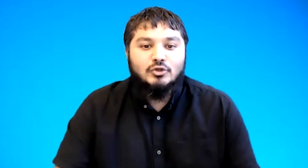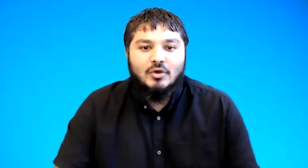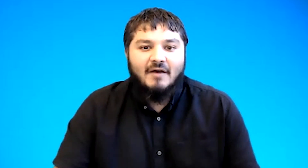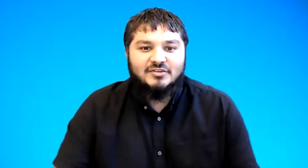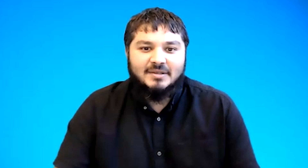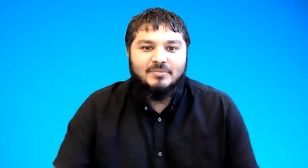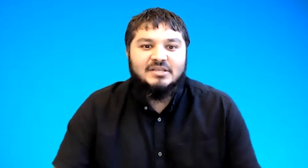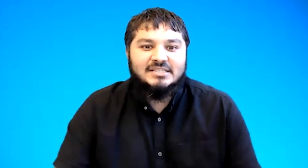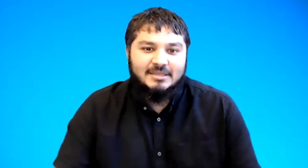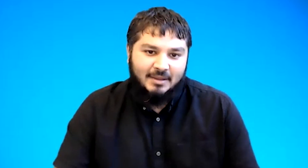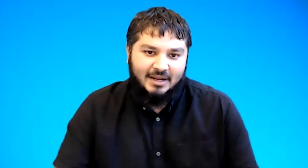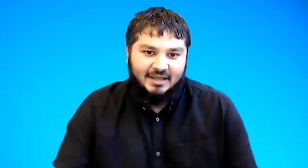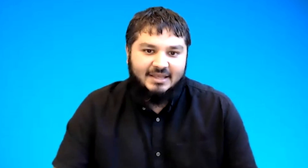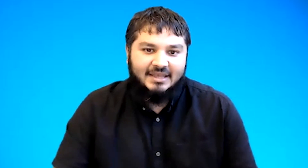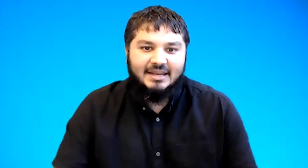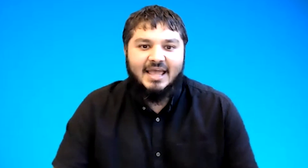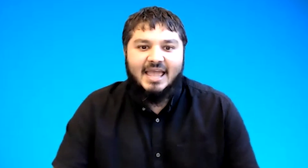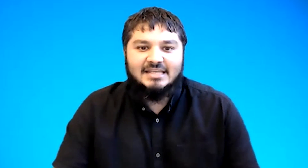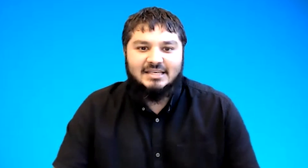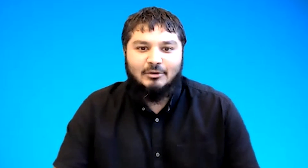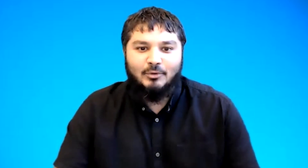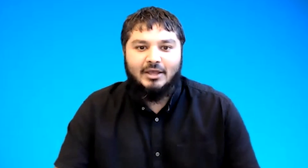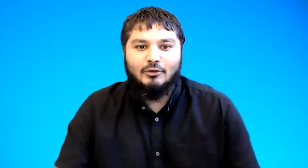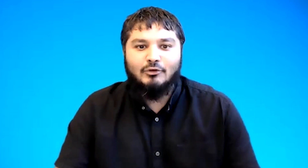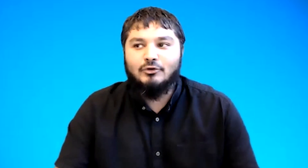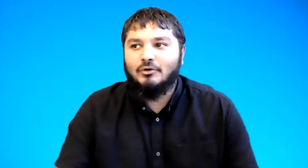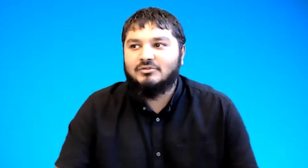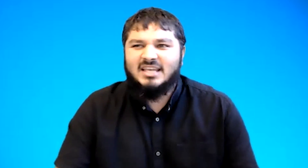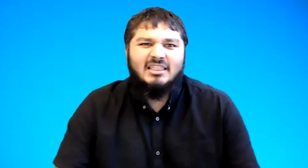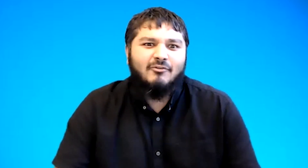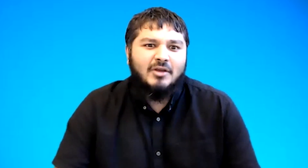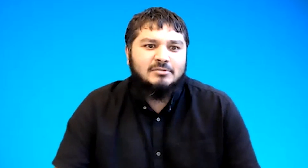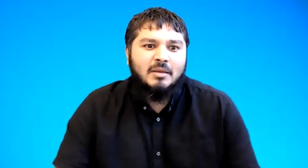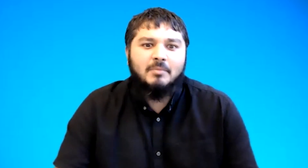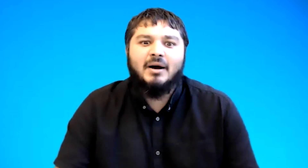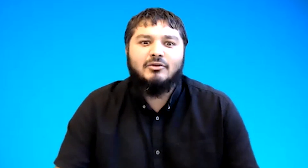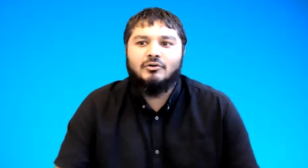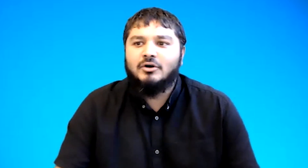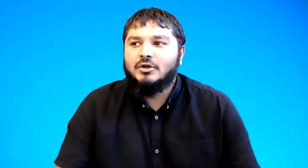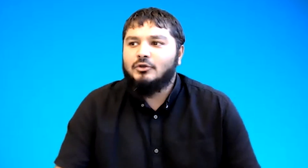you have something similar in asl where you don't say the phrase maybe but you're you're